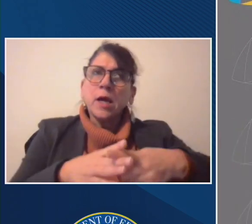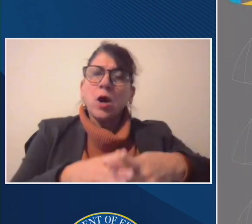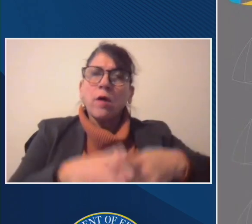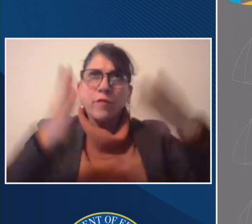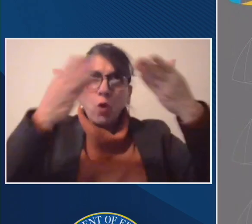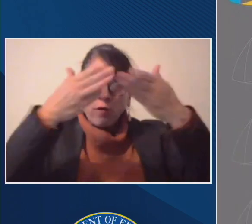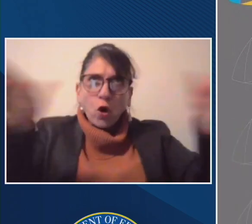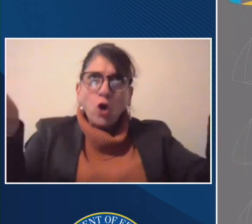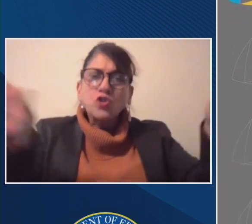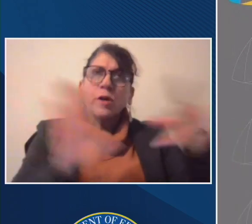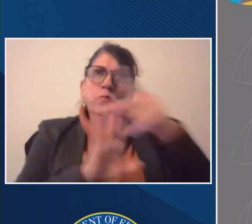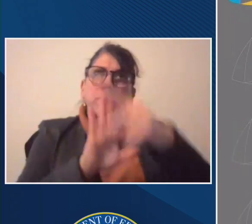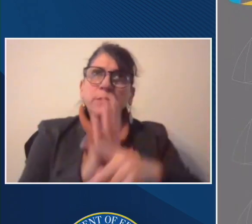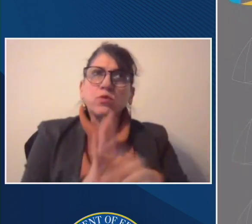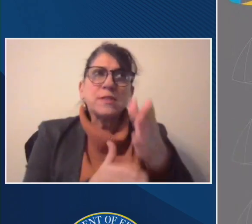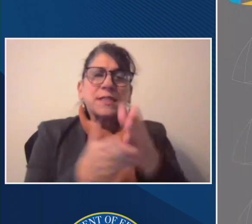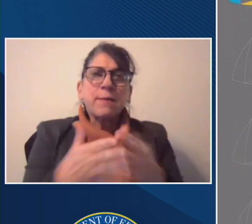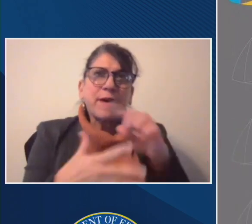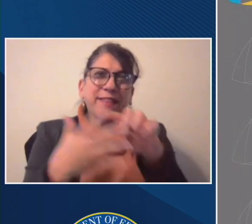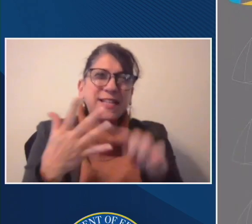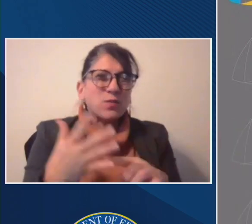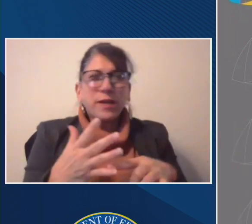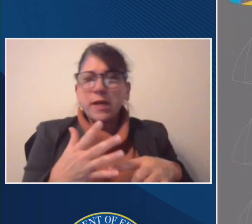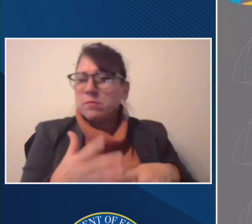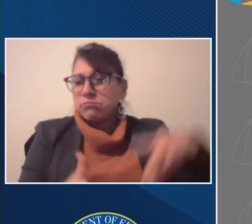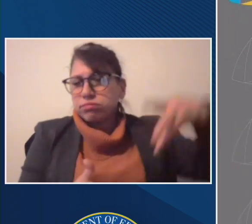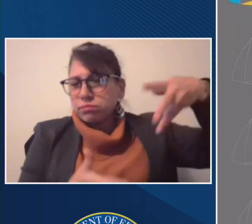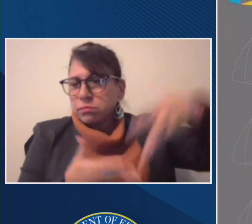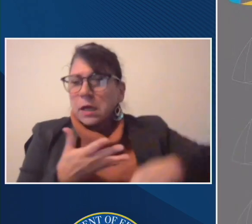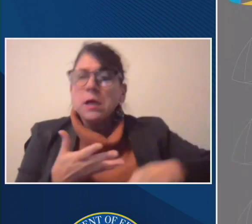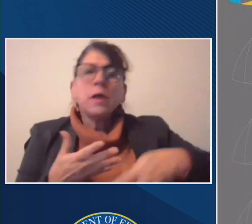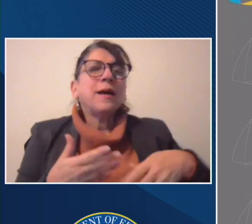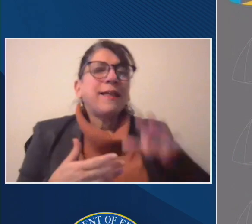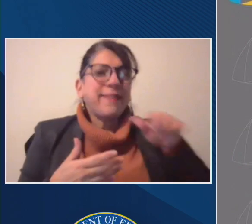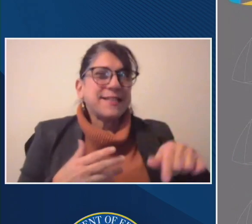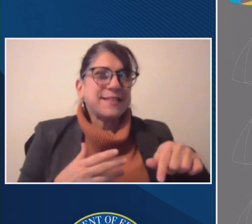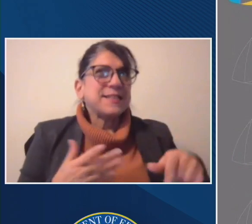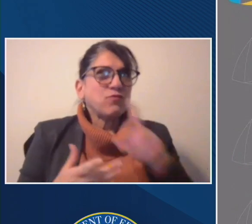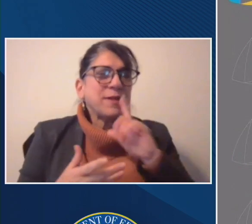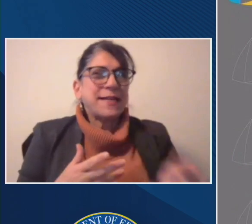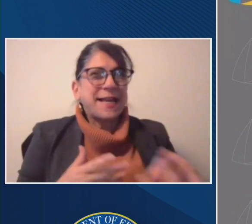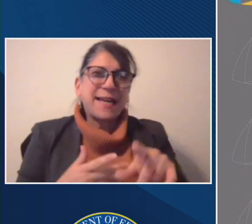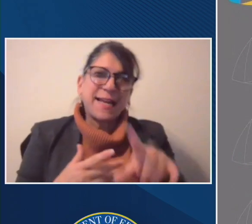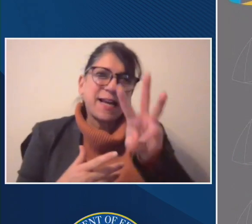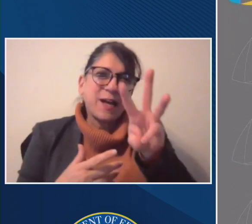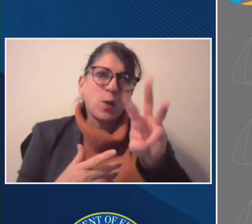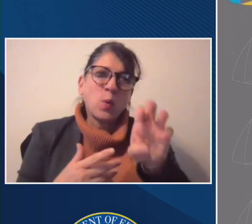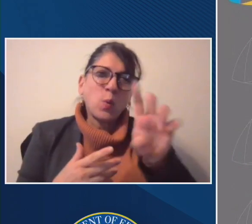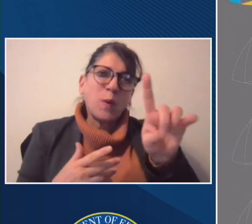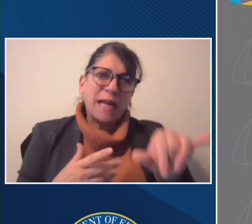and that some of this would get weedy. And I think this gets at part of that weedy part to where having expertise here